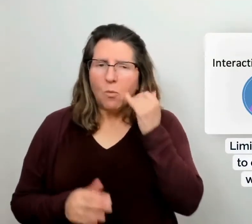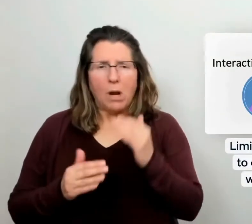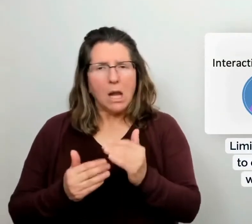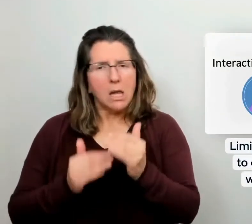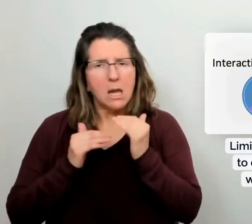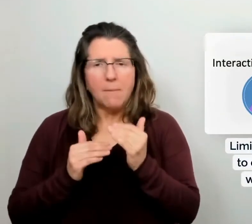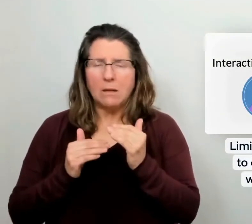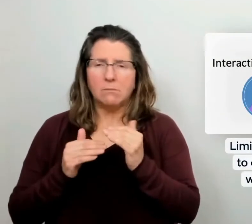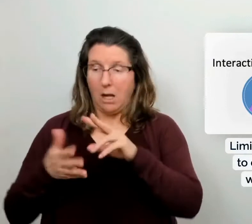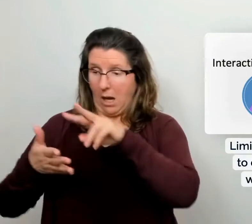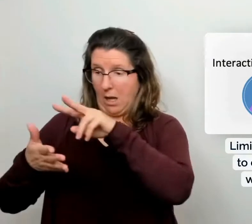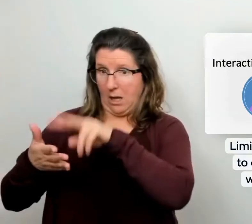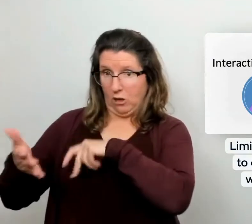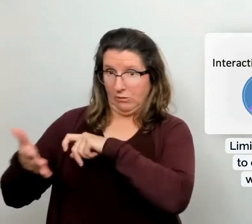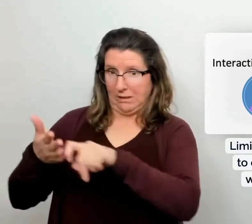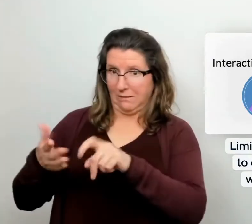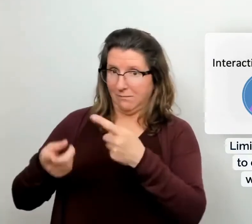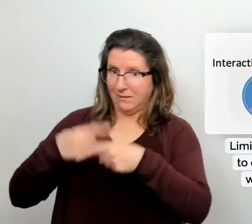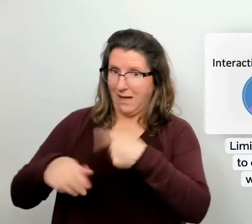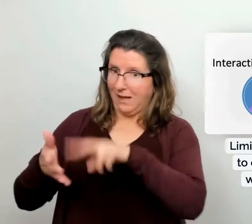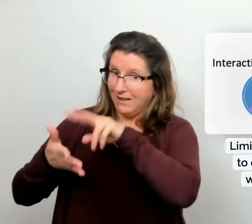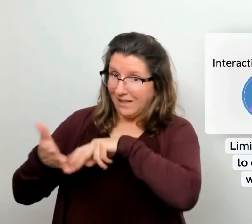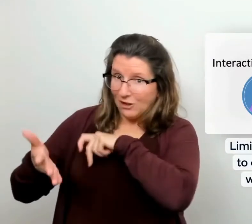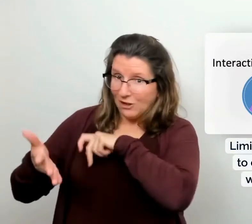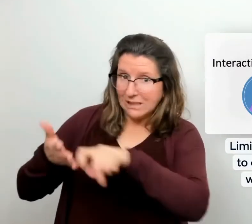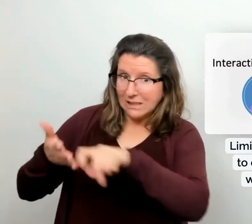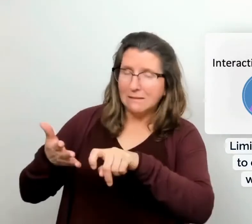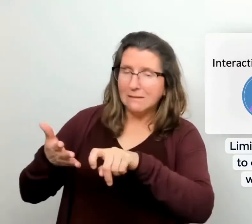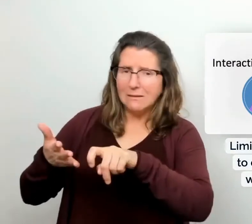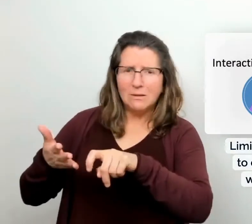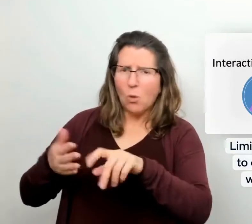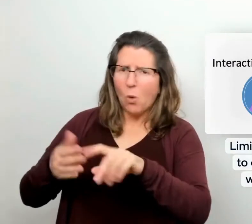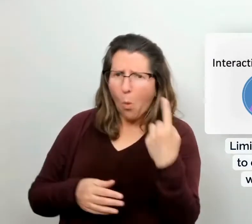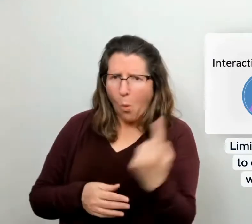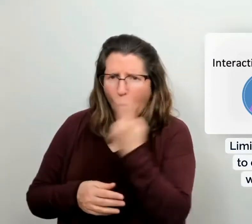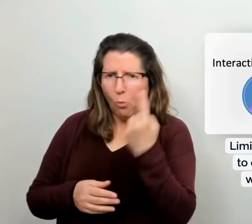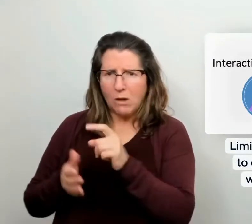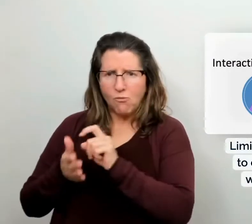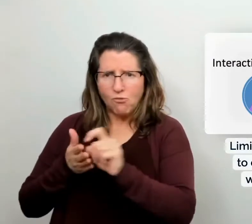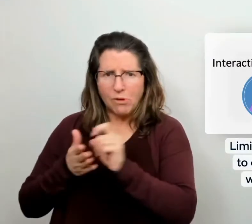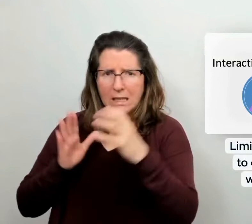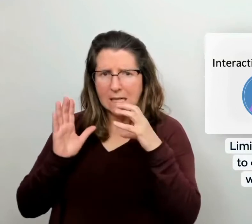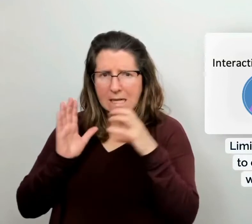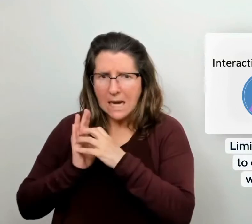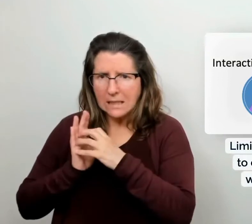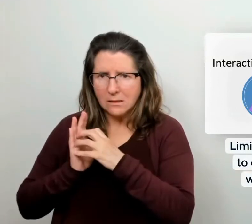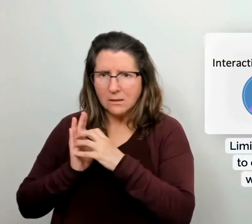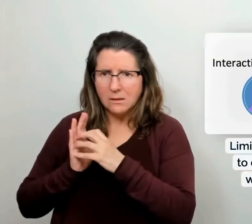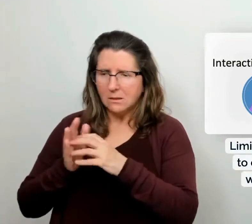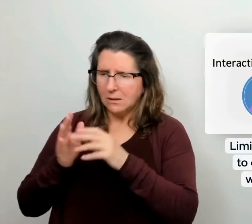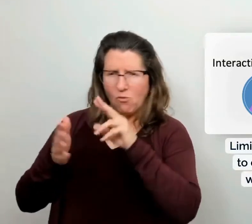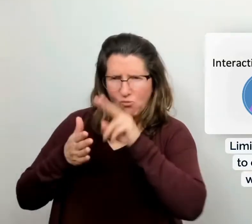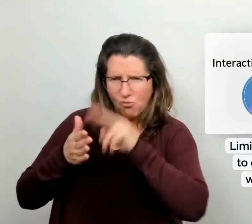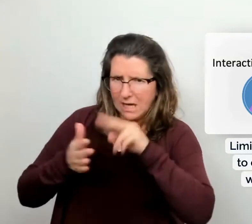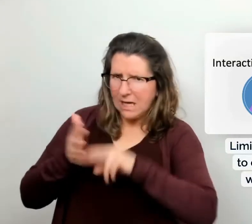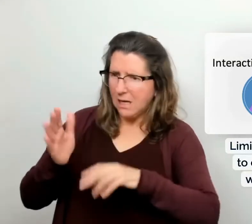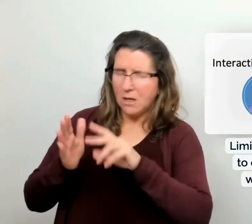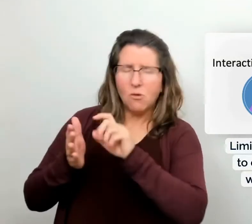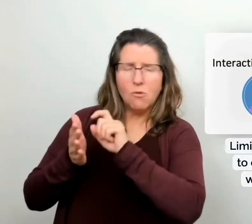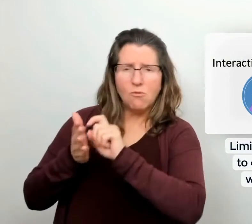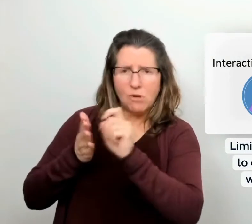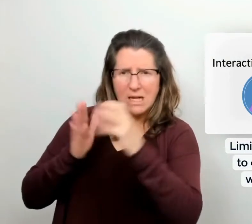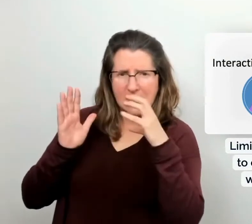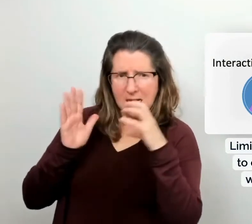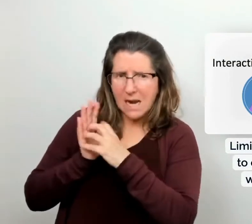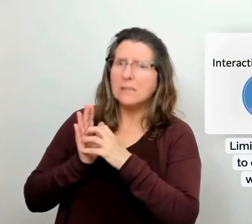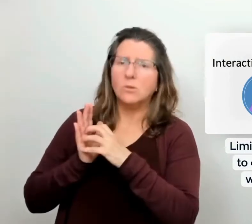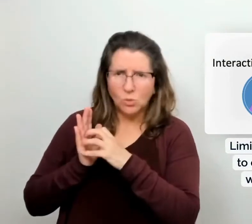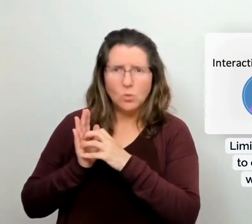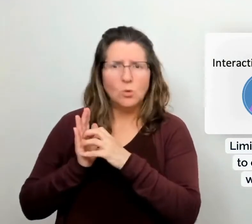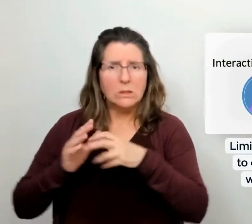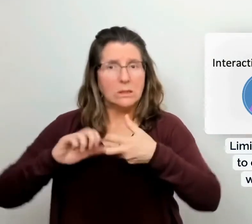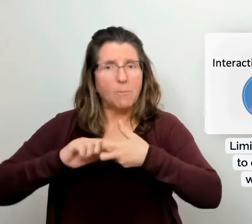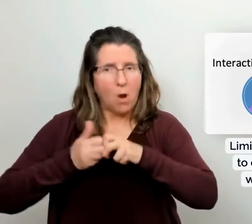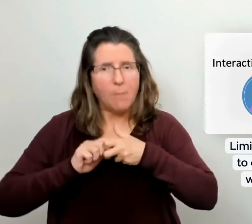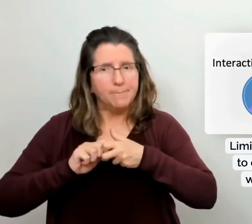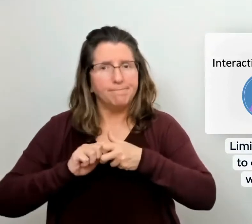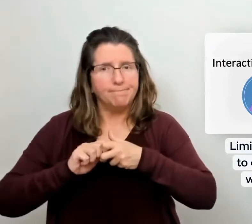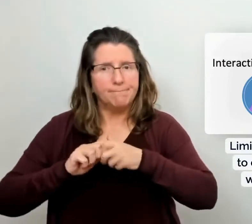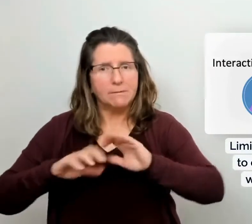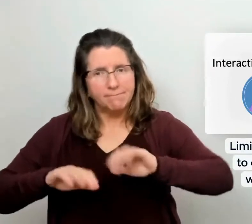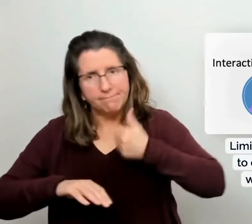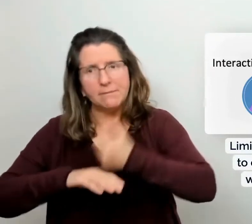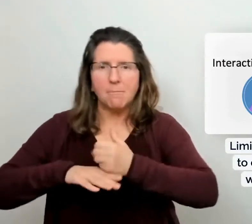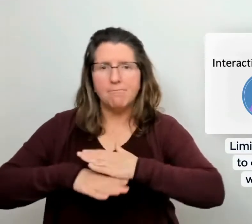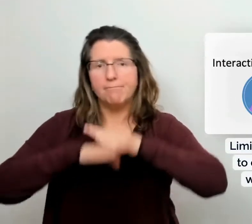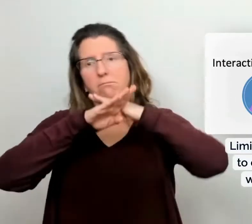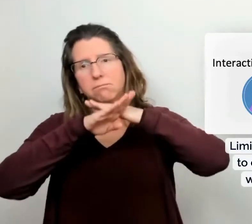If we limit our definition of 'reading' to constructing meaning from written text, we are creating barriers.